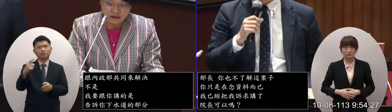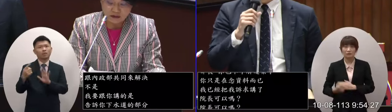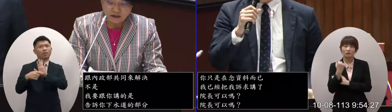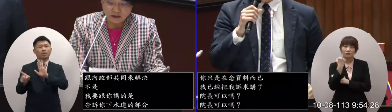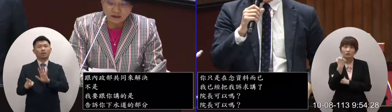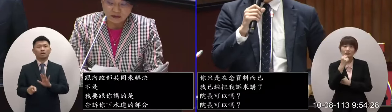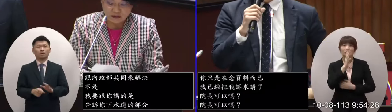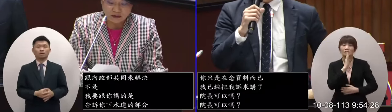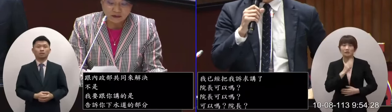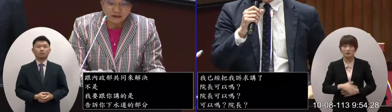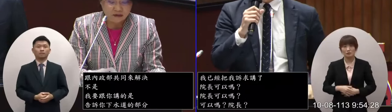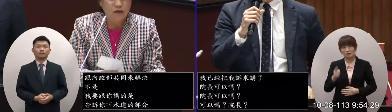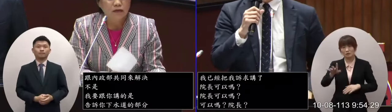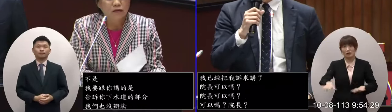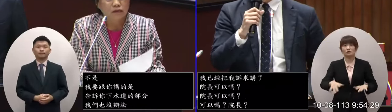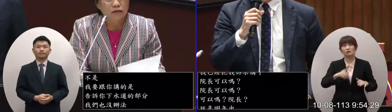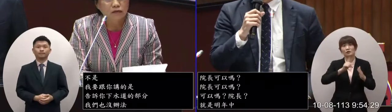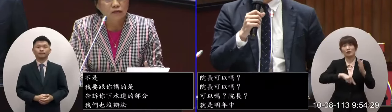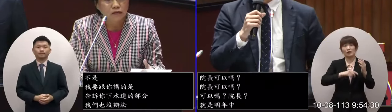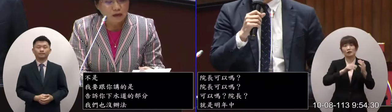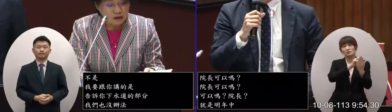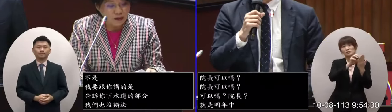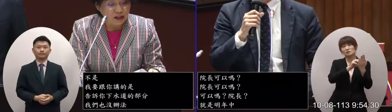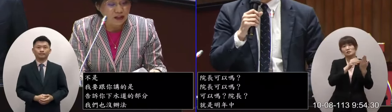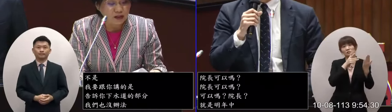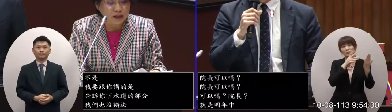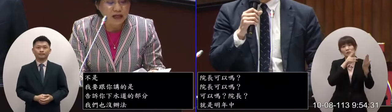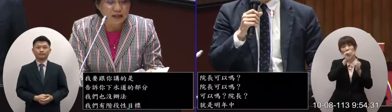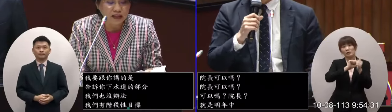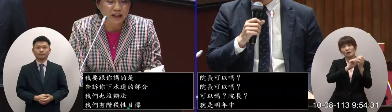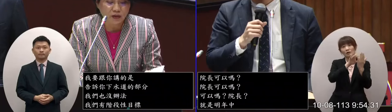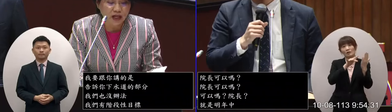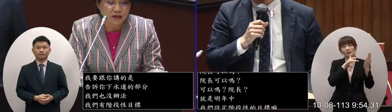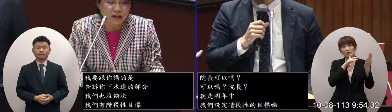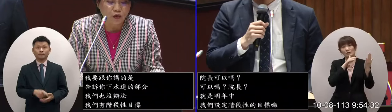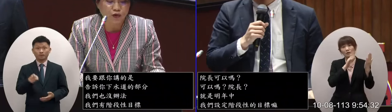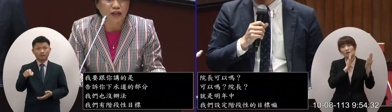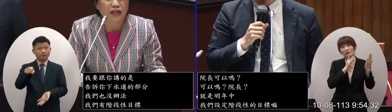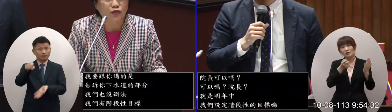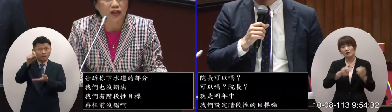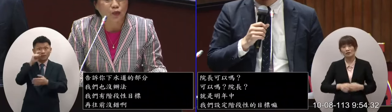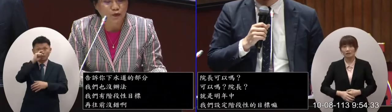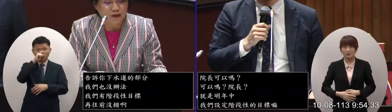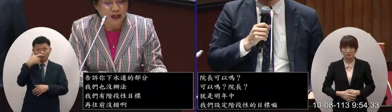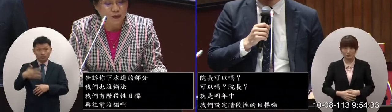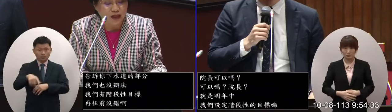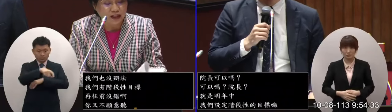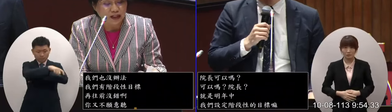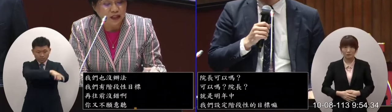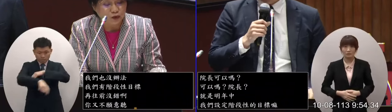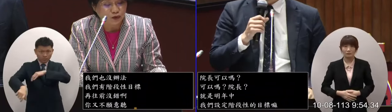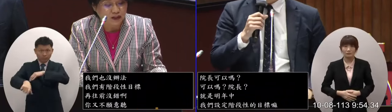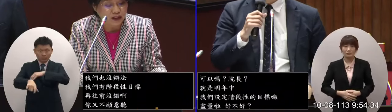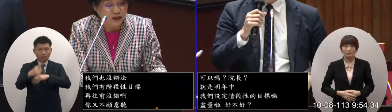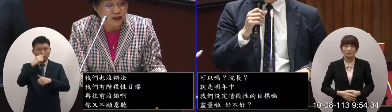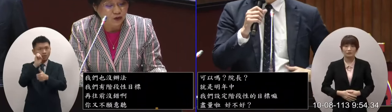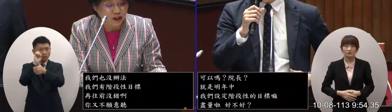you read the information now. You don’t have it either. You know our case and you didn’t go to the meeting, but you just mentioned the sewage sewer part. I also want to tell you that the sewage sewer